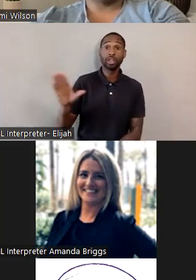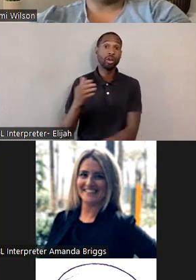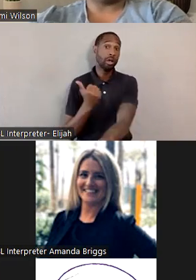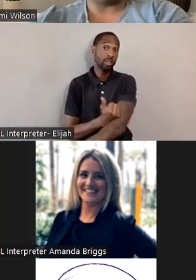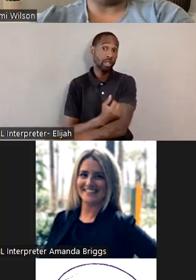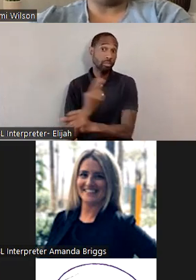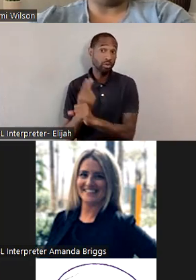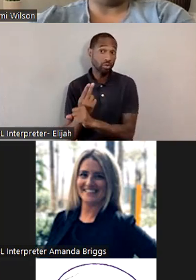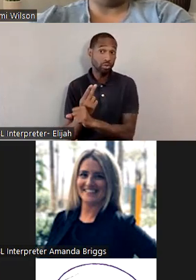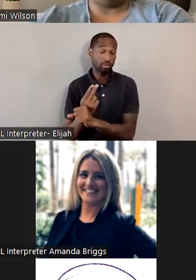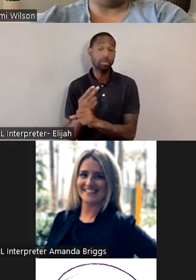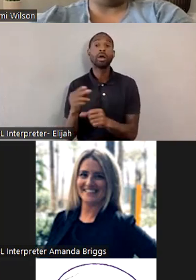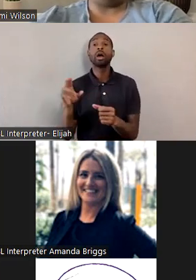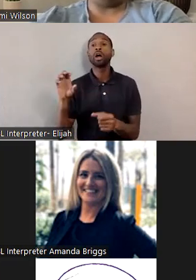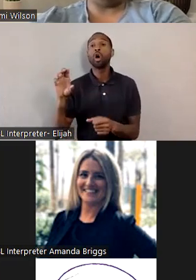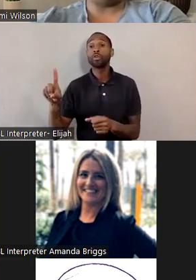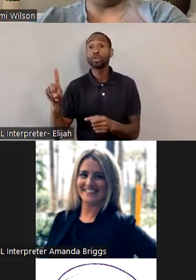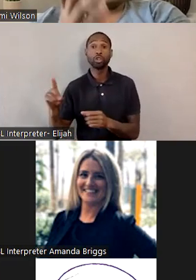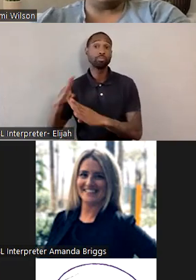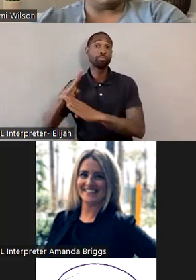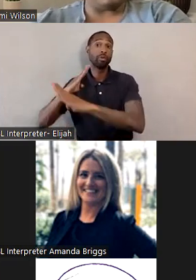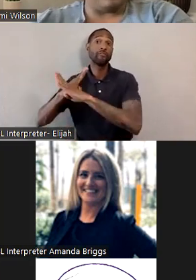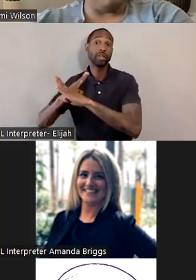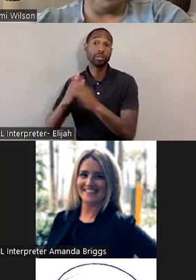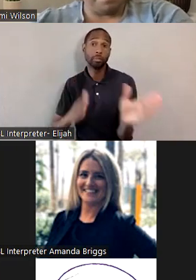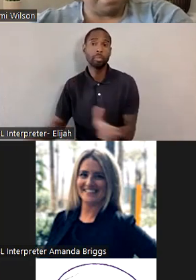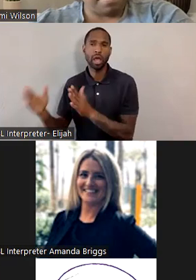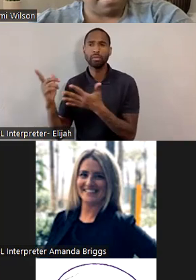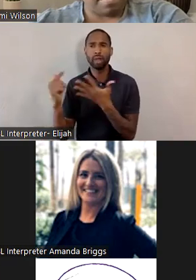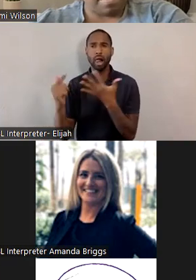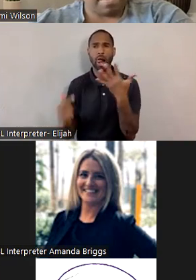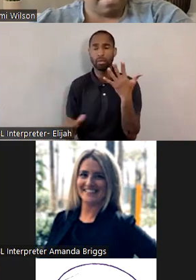and overdose prevention plans and things like that.